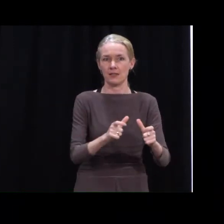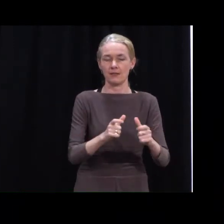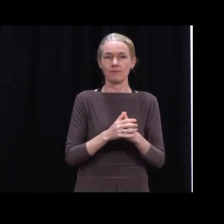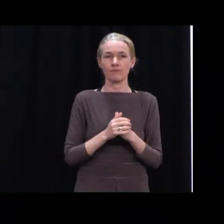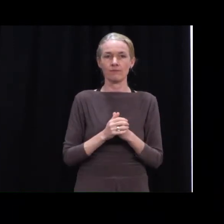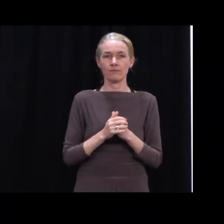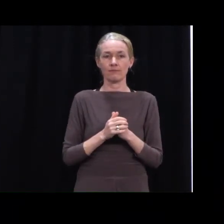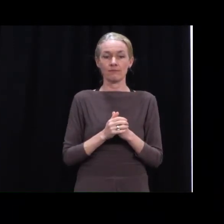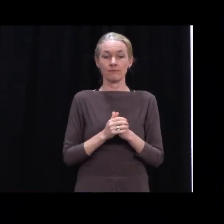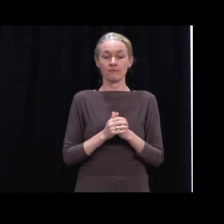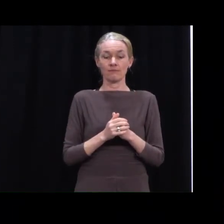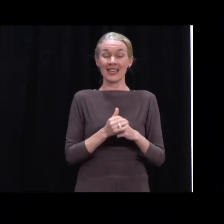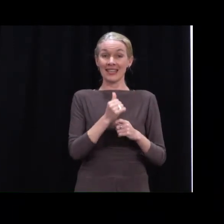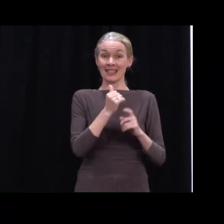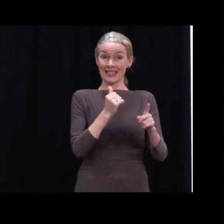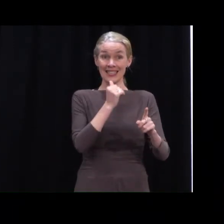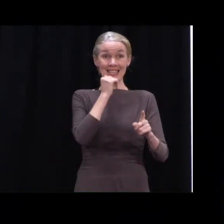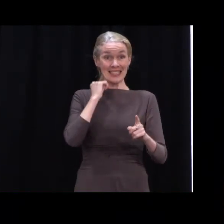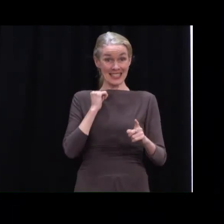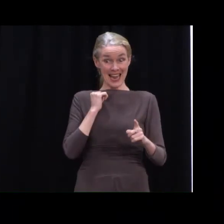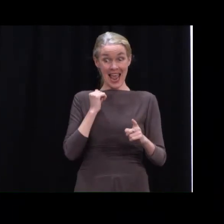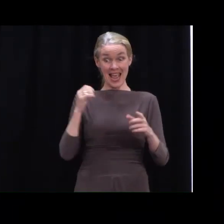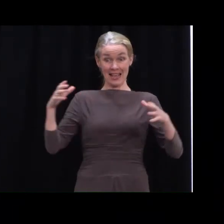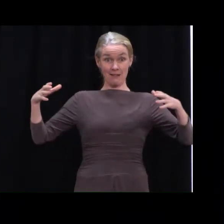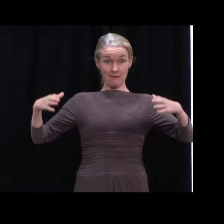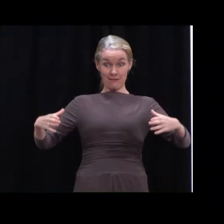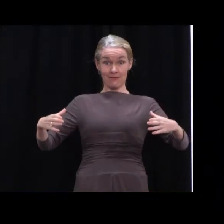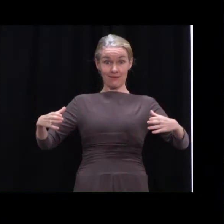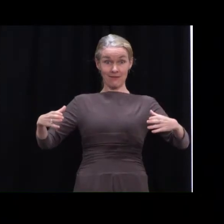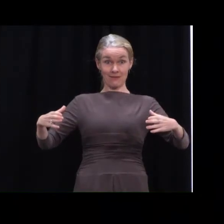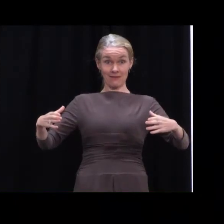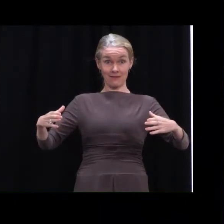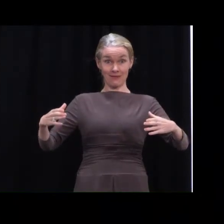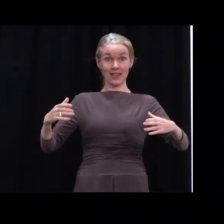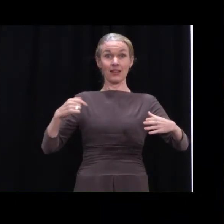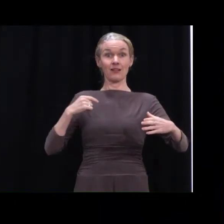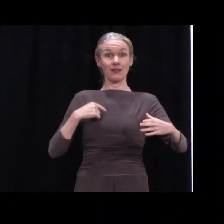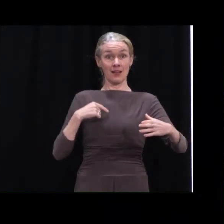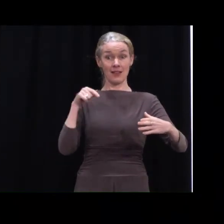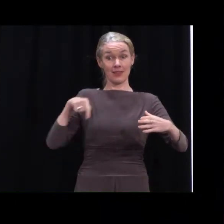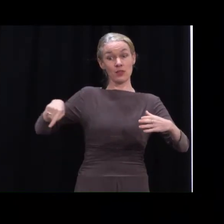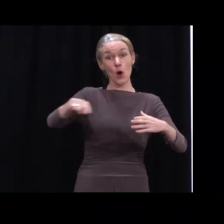does provide further reasuring indications that our public health measures are rapidly